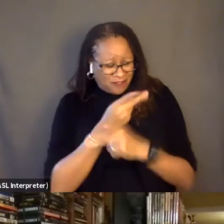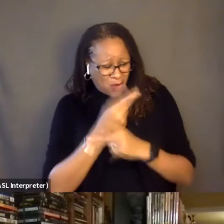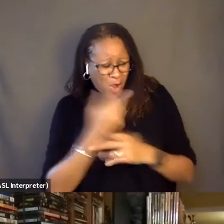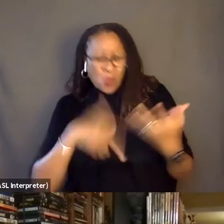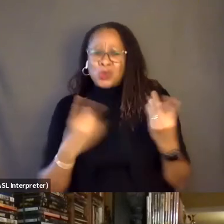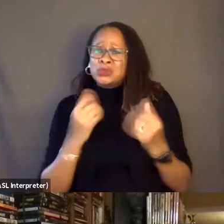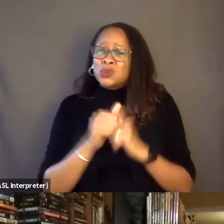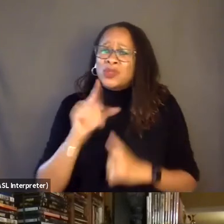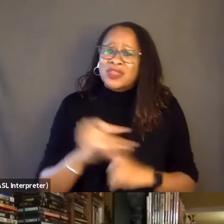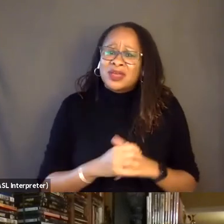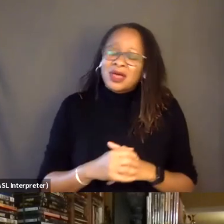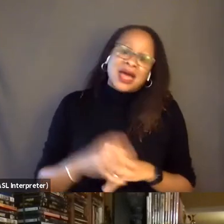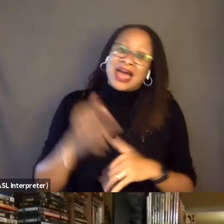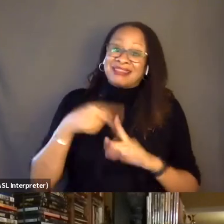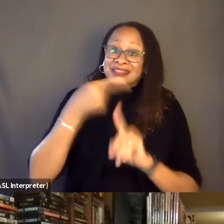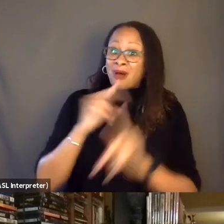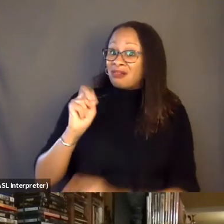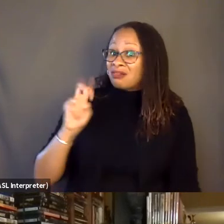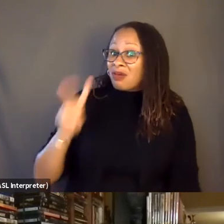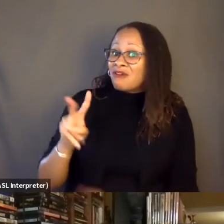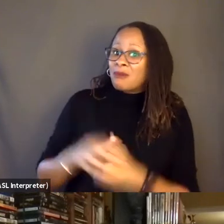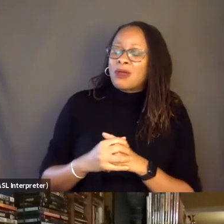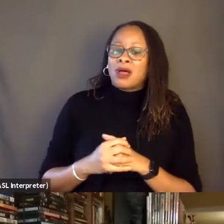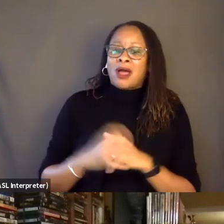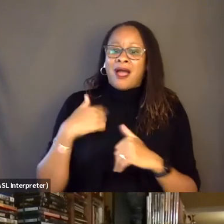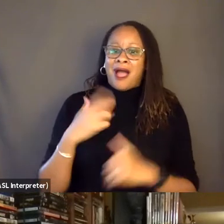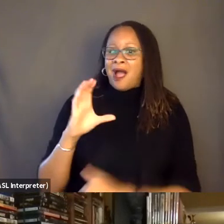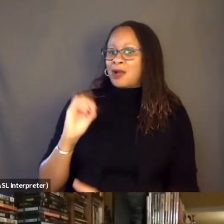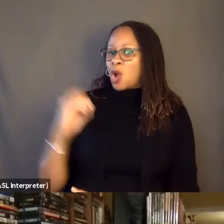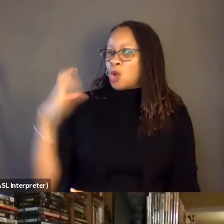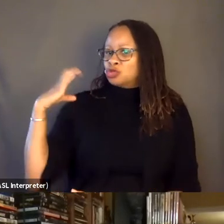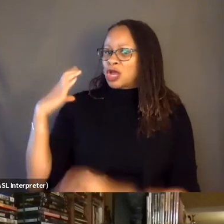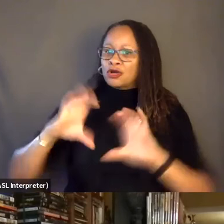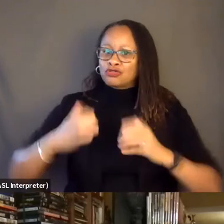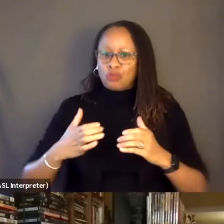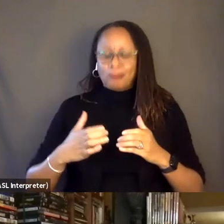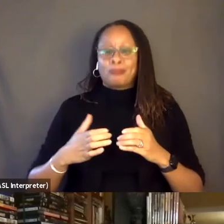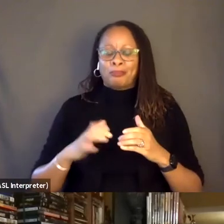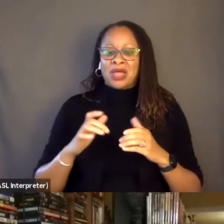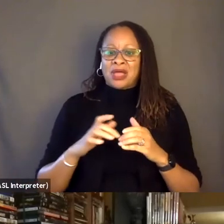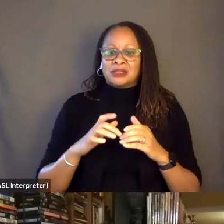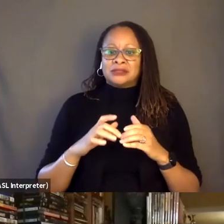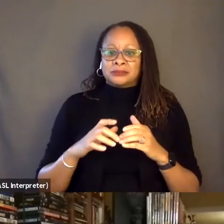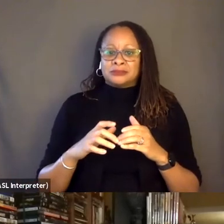And just this month, November, I co-chaired a group that came out, this is the Forum on Information and Democracy.